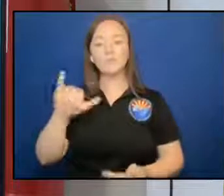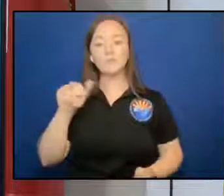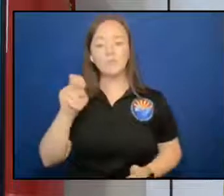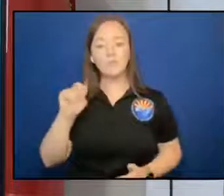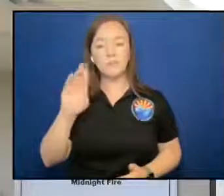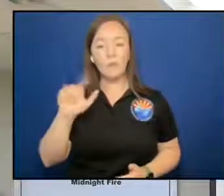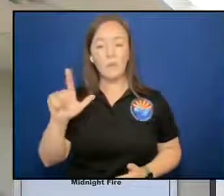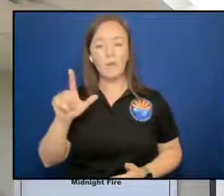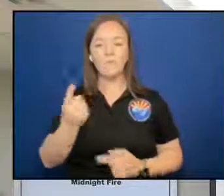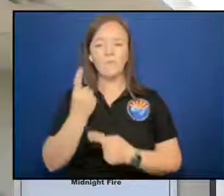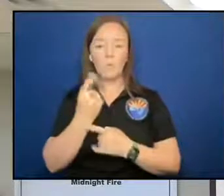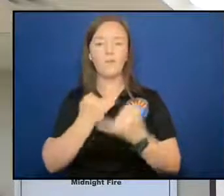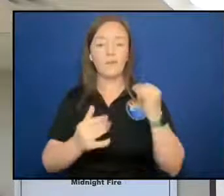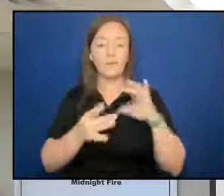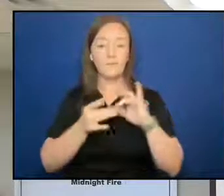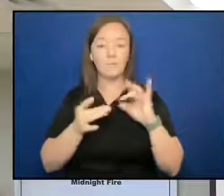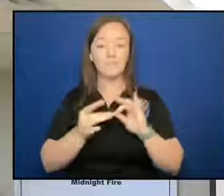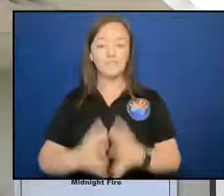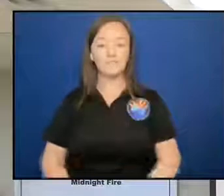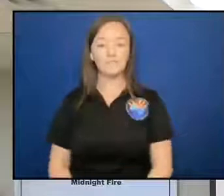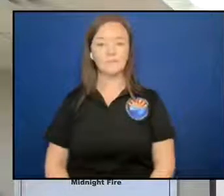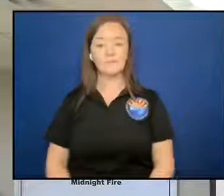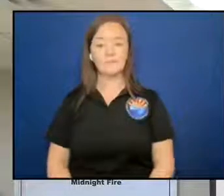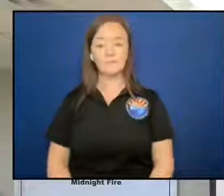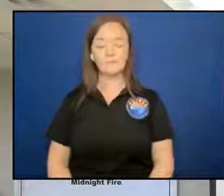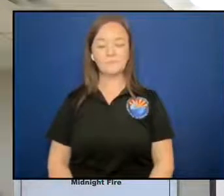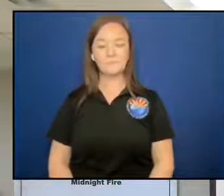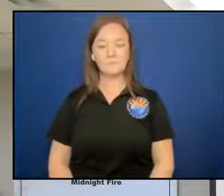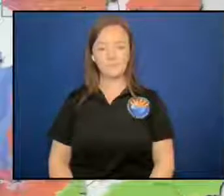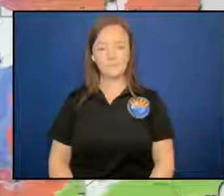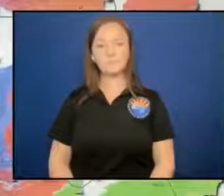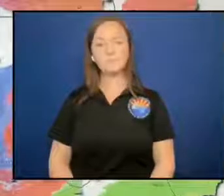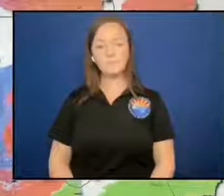CONTINUE TO WORK AND WE SHIFTED INTO 18 HOURS A DAY